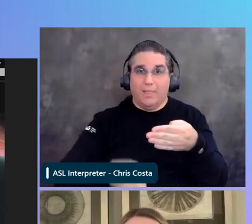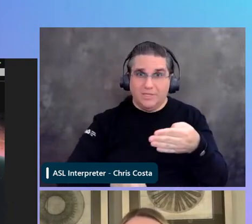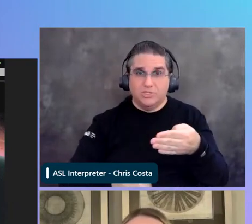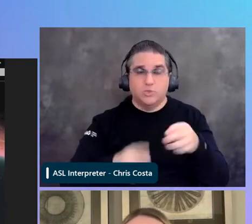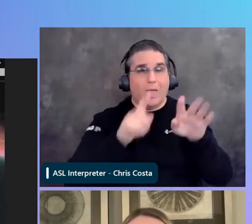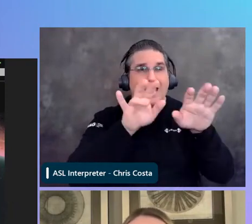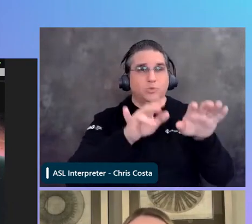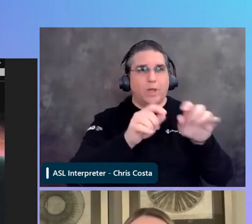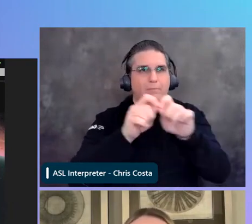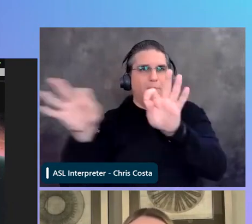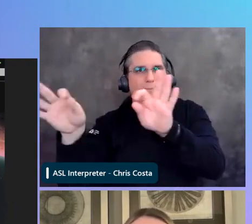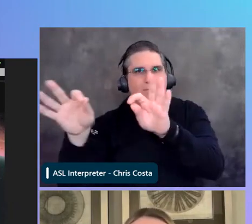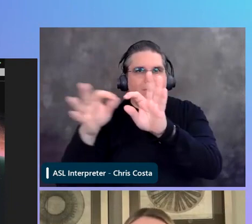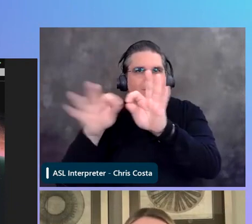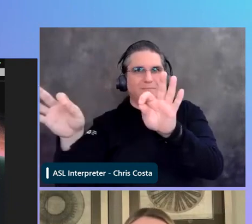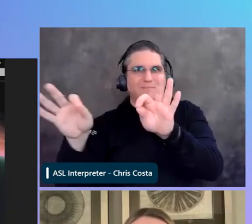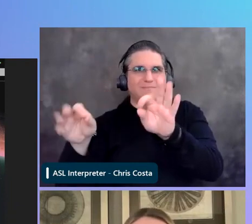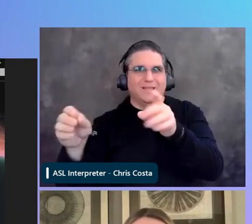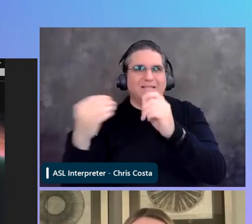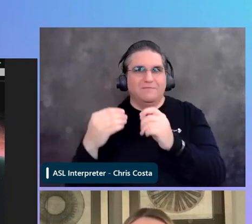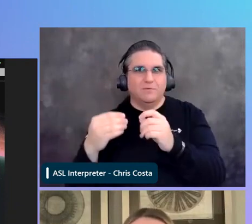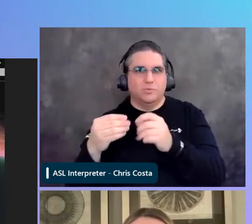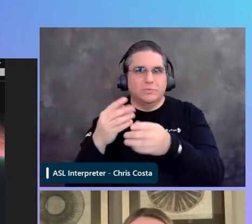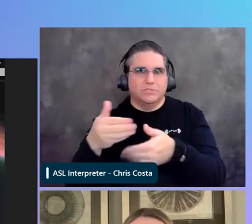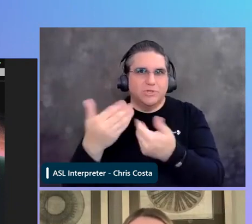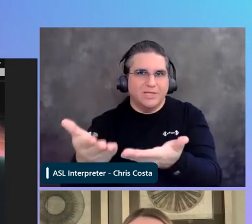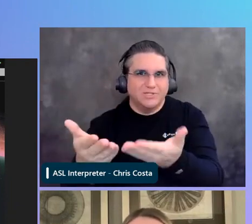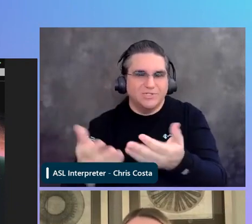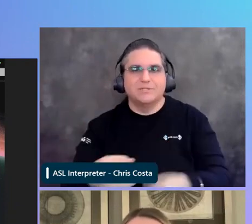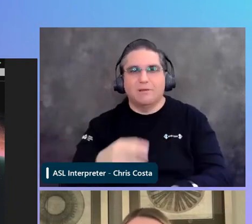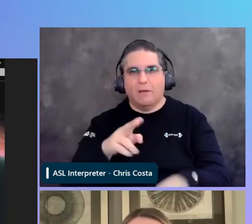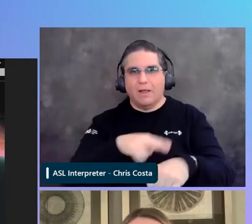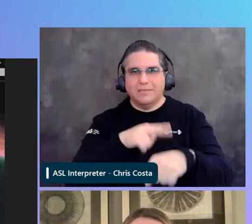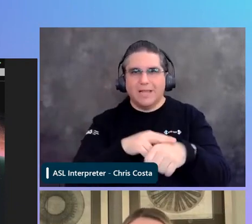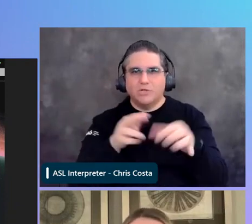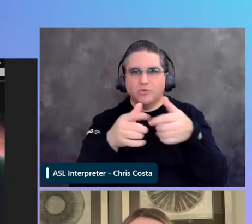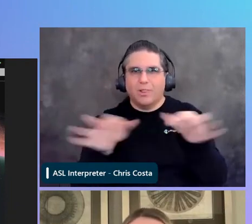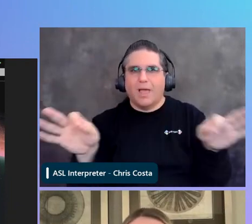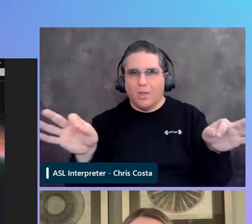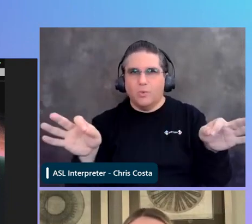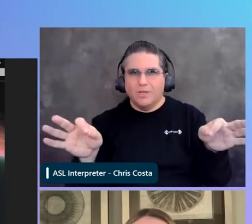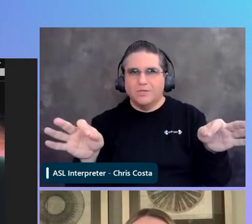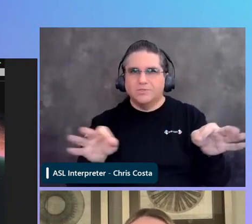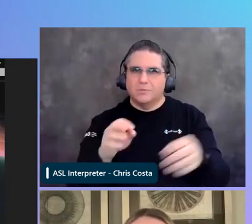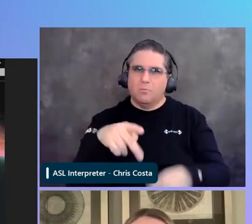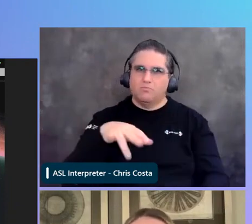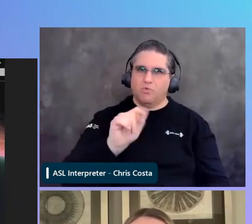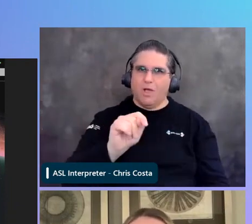transforms natural language prompts into actual suggestions. So many Ides or integrated